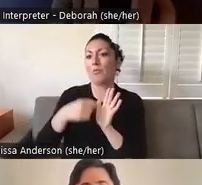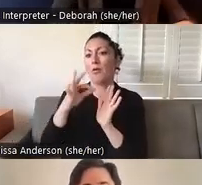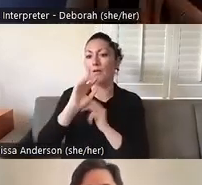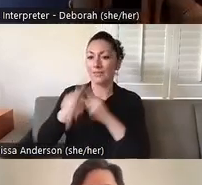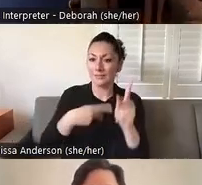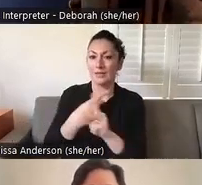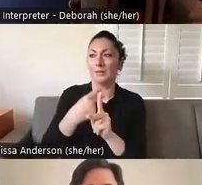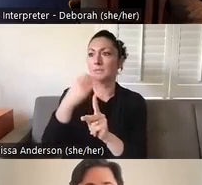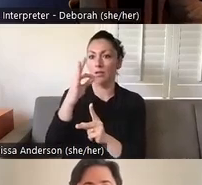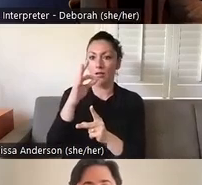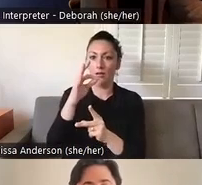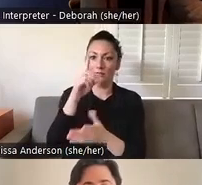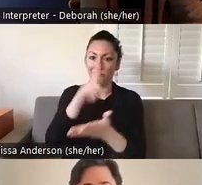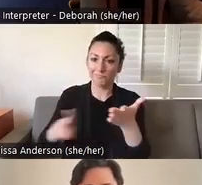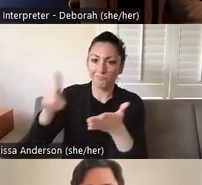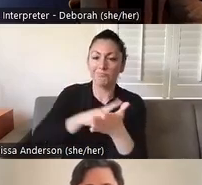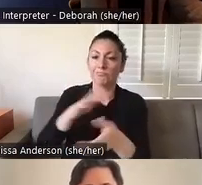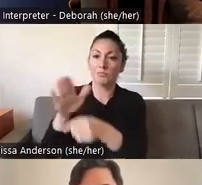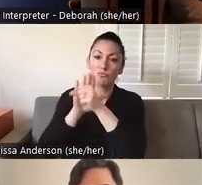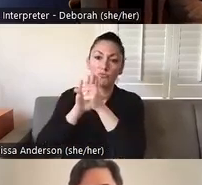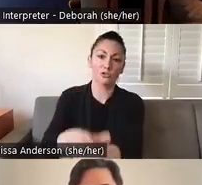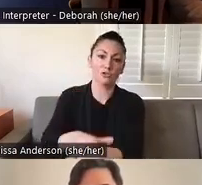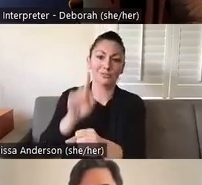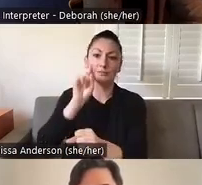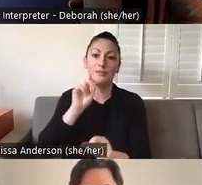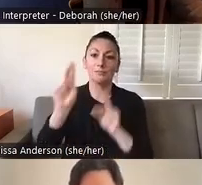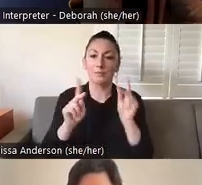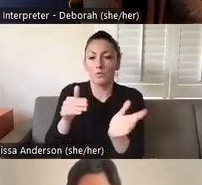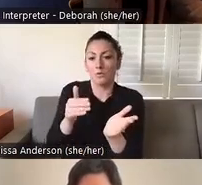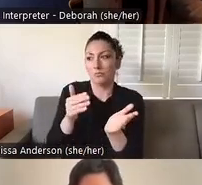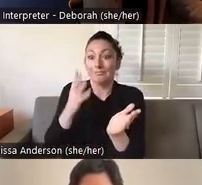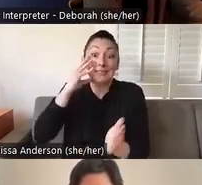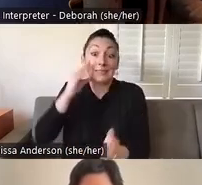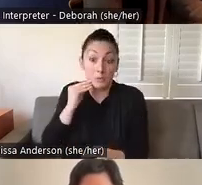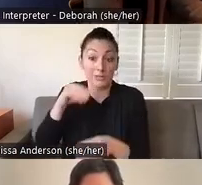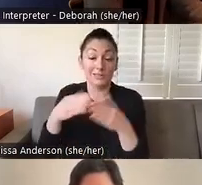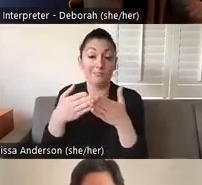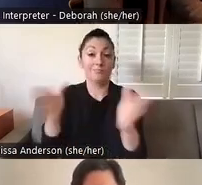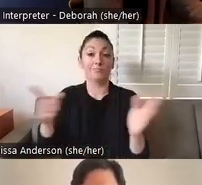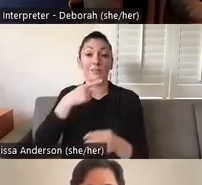So that was one, that's one really horrifying example of the oppression and discrimination that